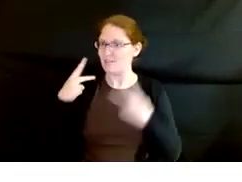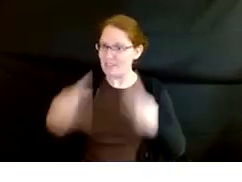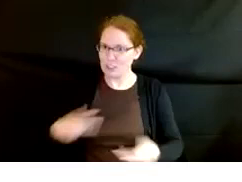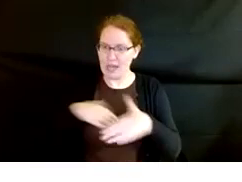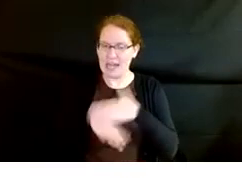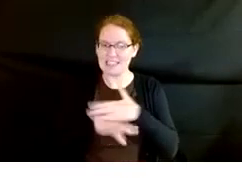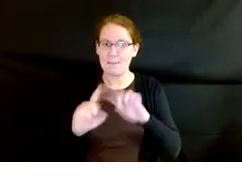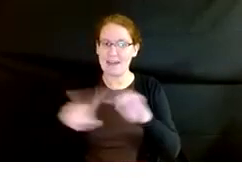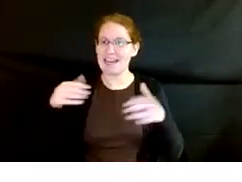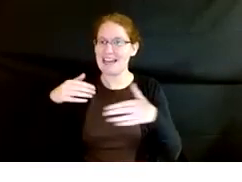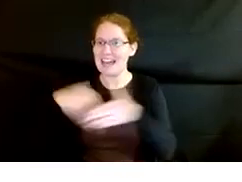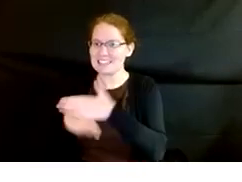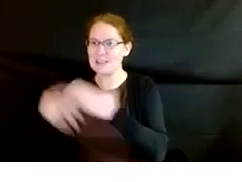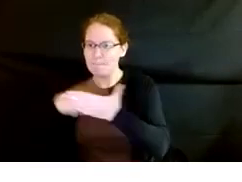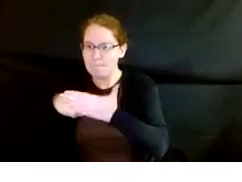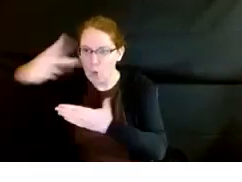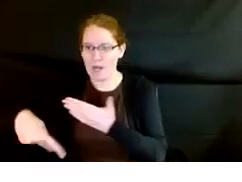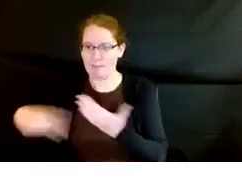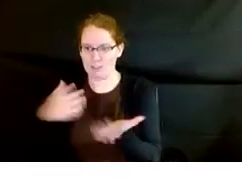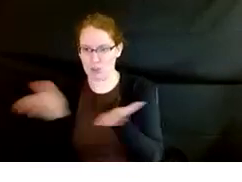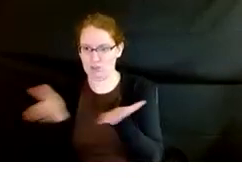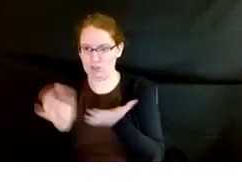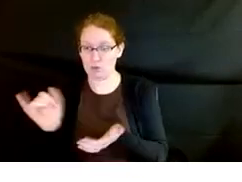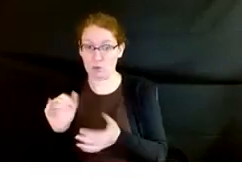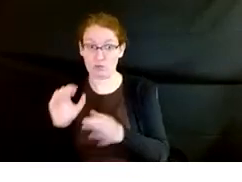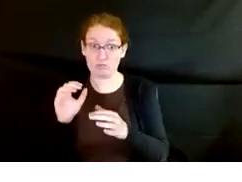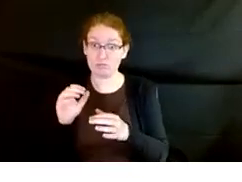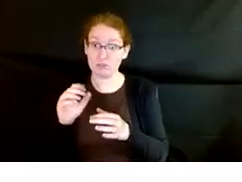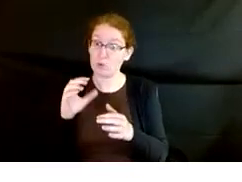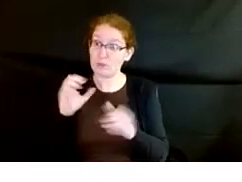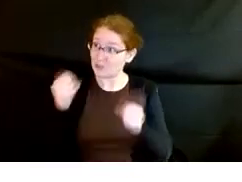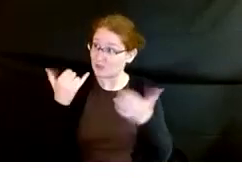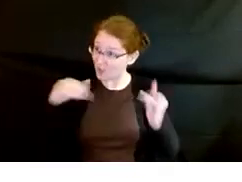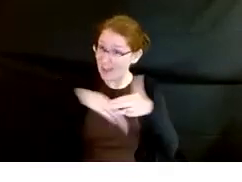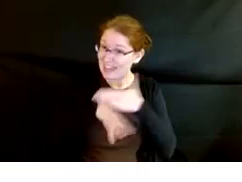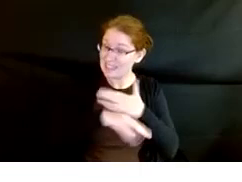and services and so the key is are you able to access the programs and services, not necessarily